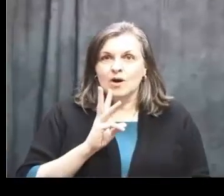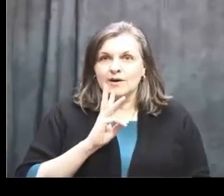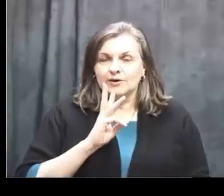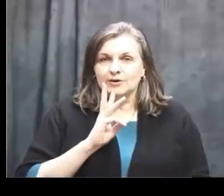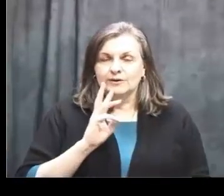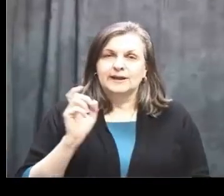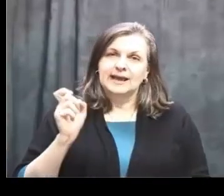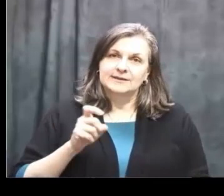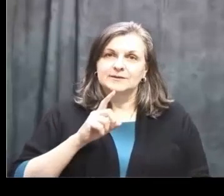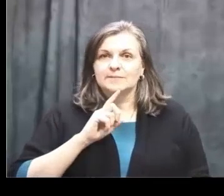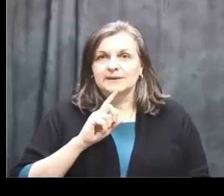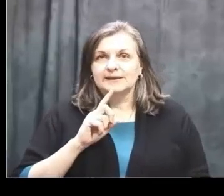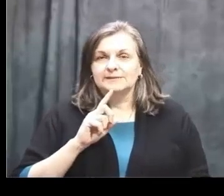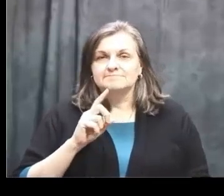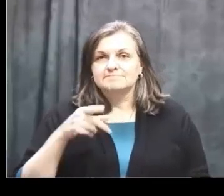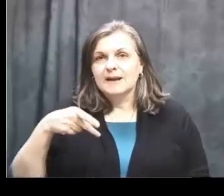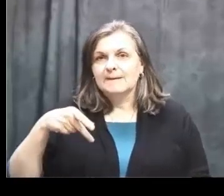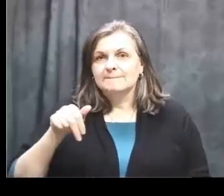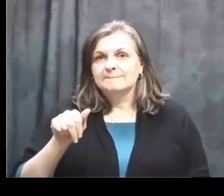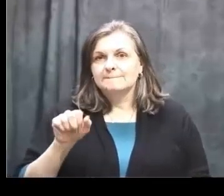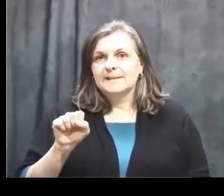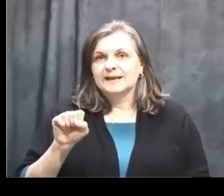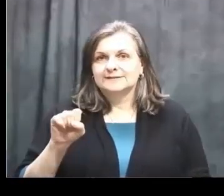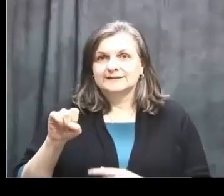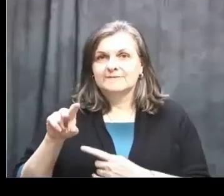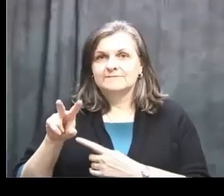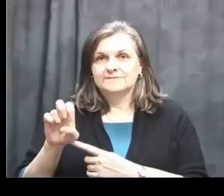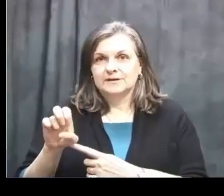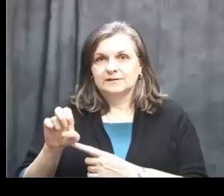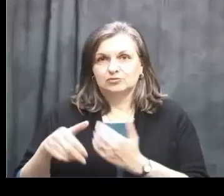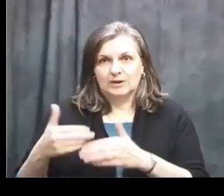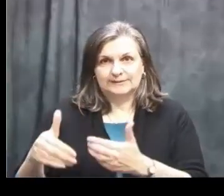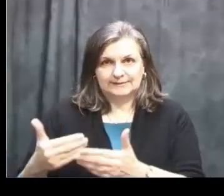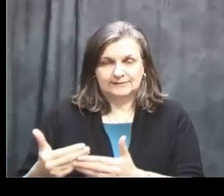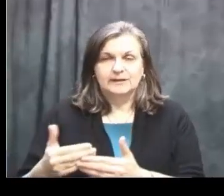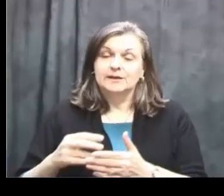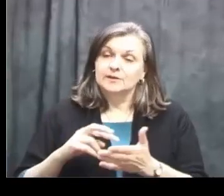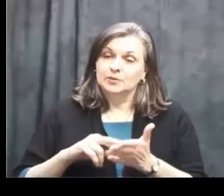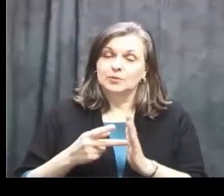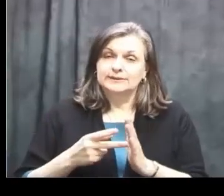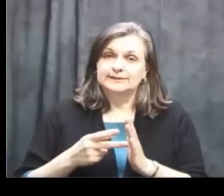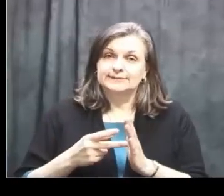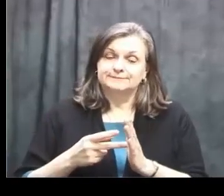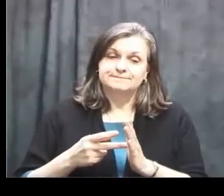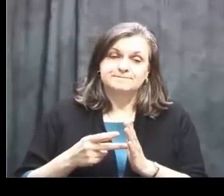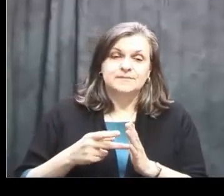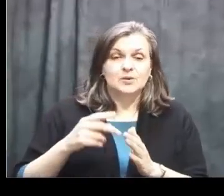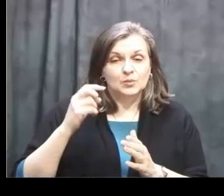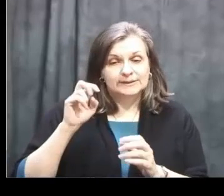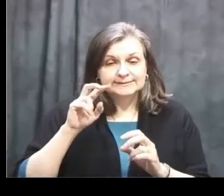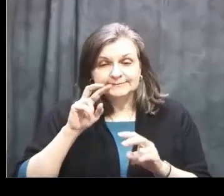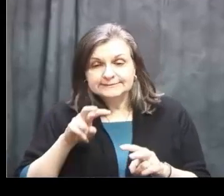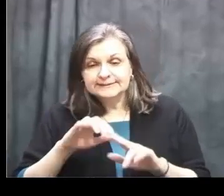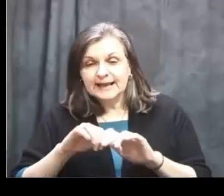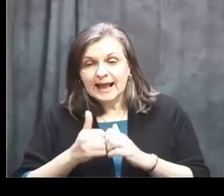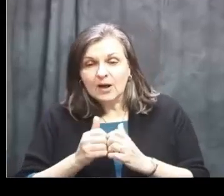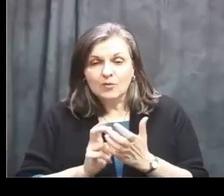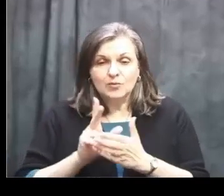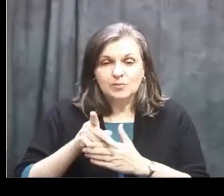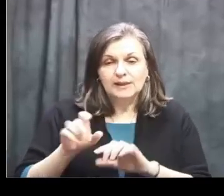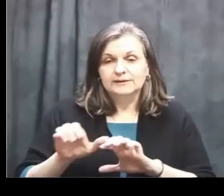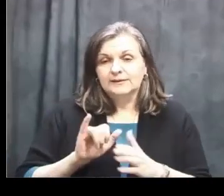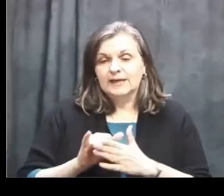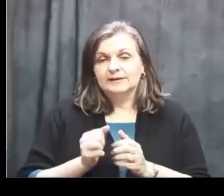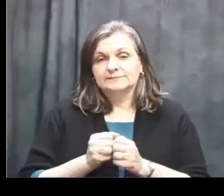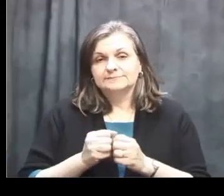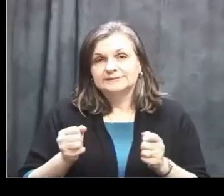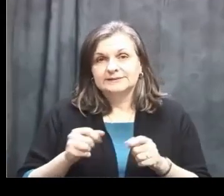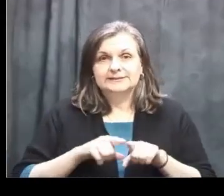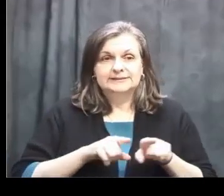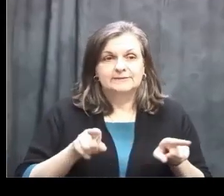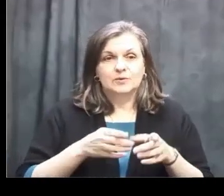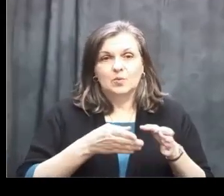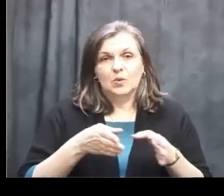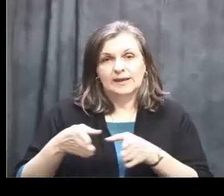this has to be as passive as possible so we'll look at how the plant is able to do this in a number of different ways